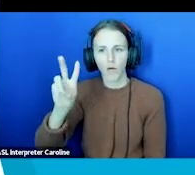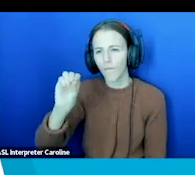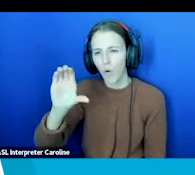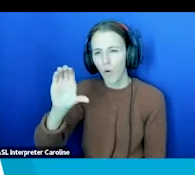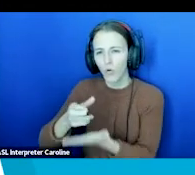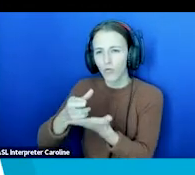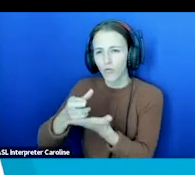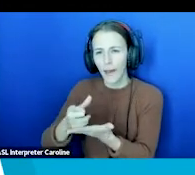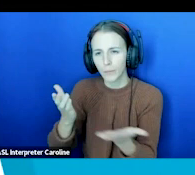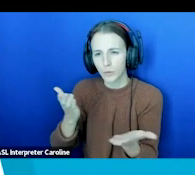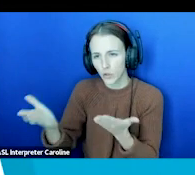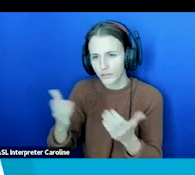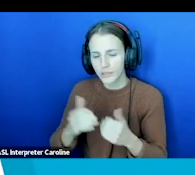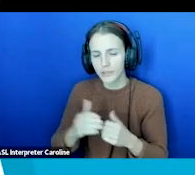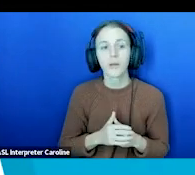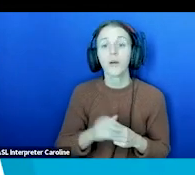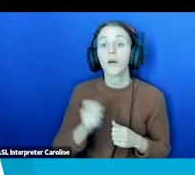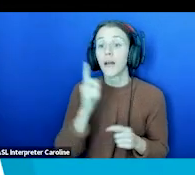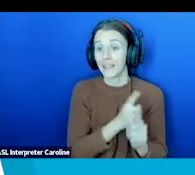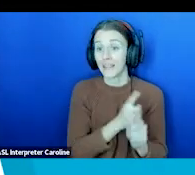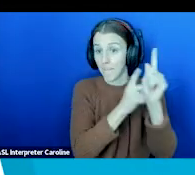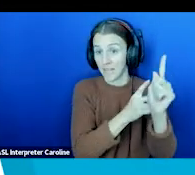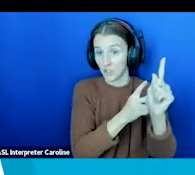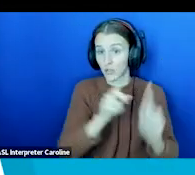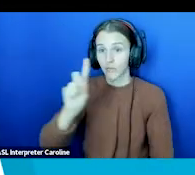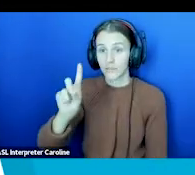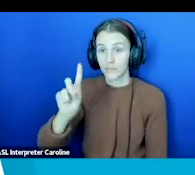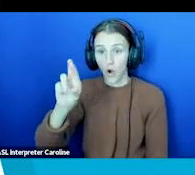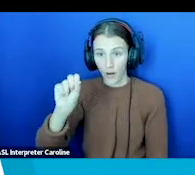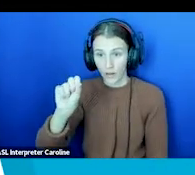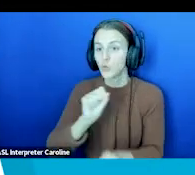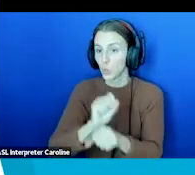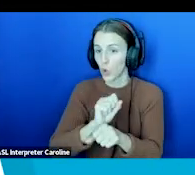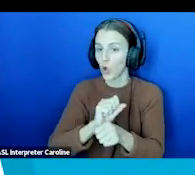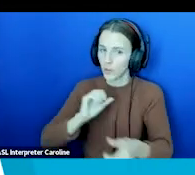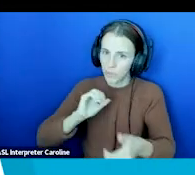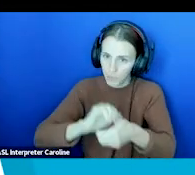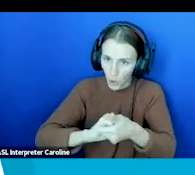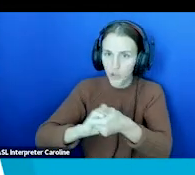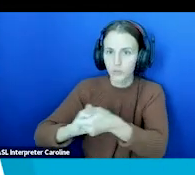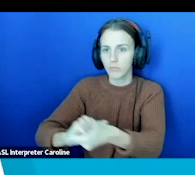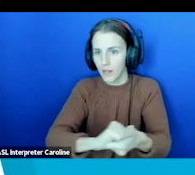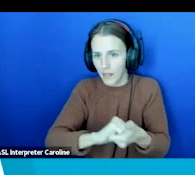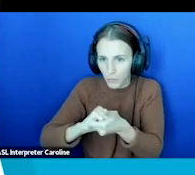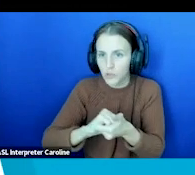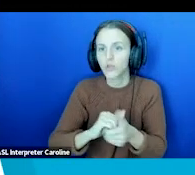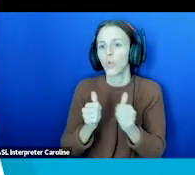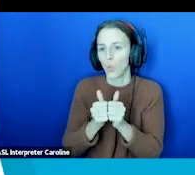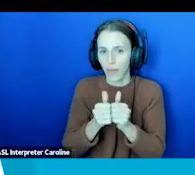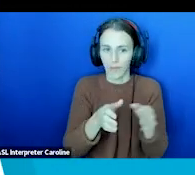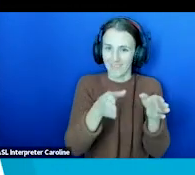FROZEN. >> IT PROVIDES HOME SERVICES AND AS WELL AS REHABILITATION SERVICES.